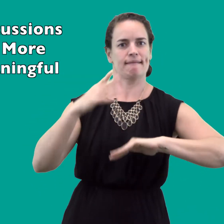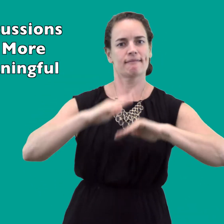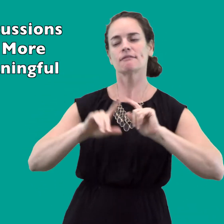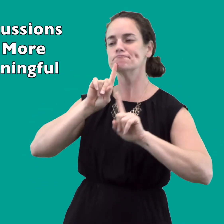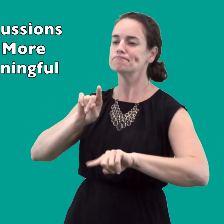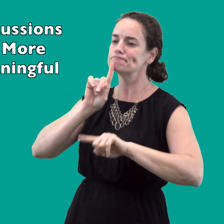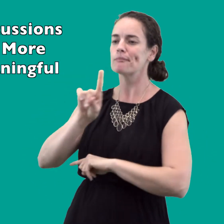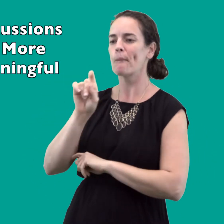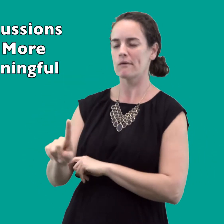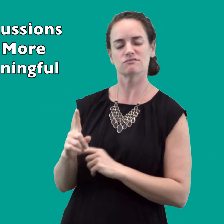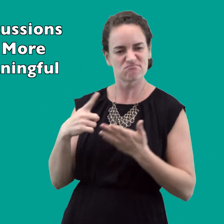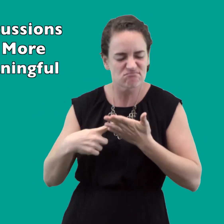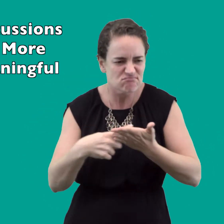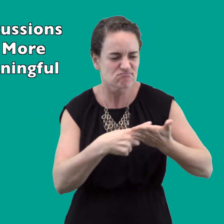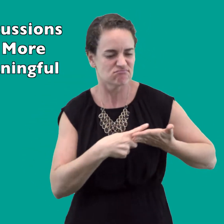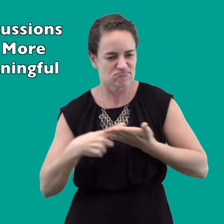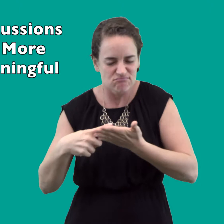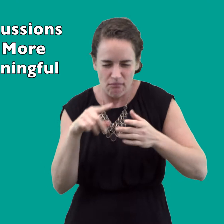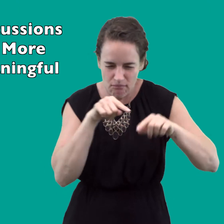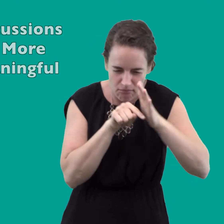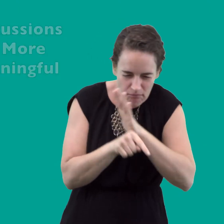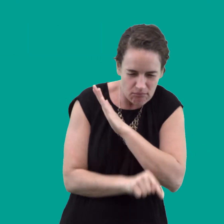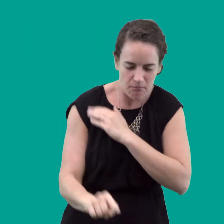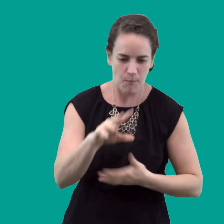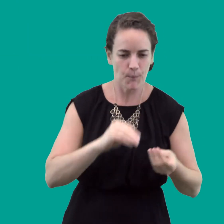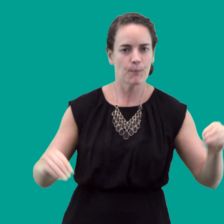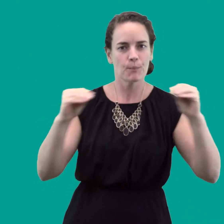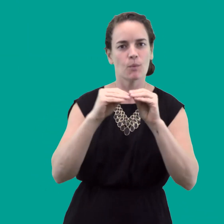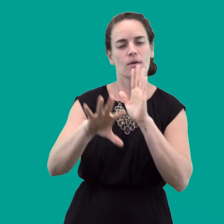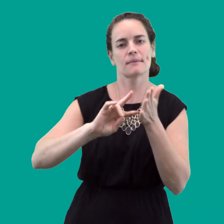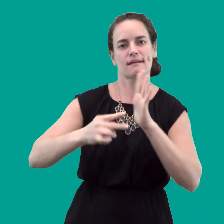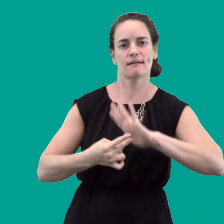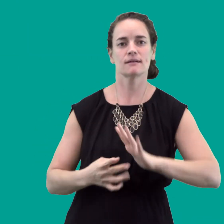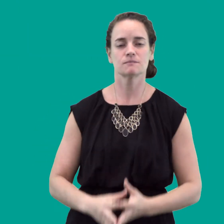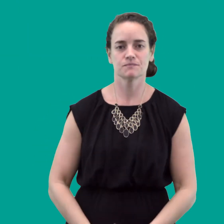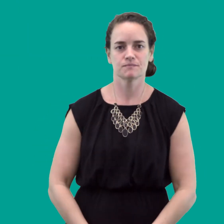Rather than just answering the question, the in-depth discussion is more meaningful.